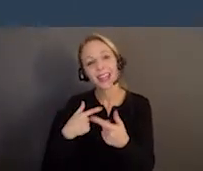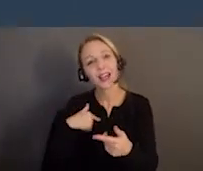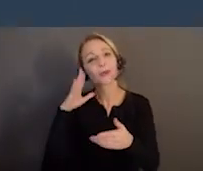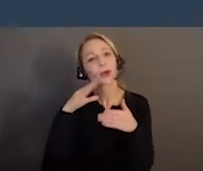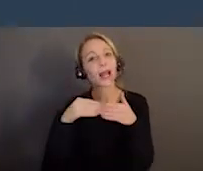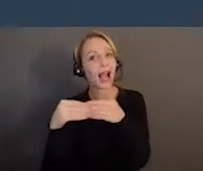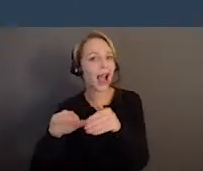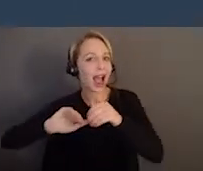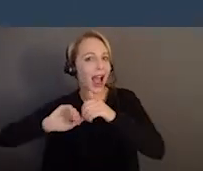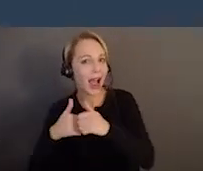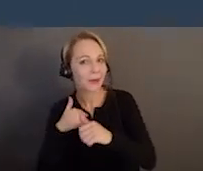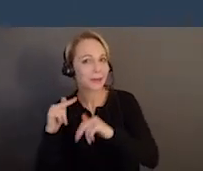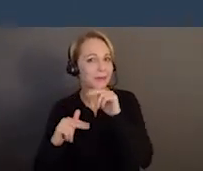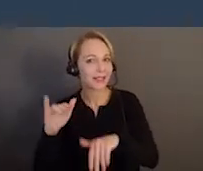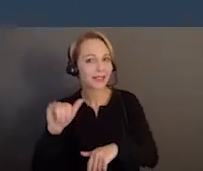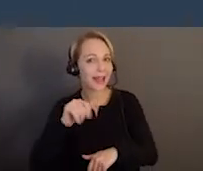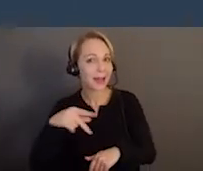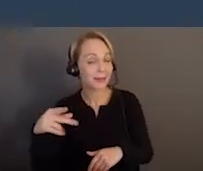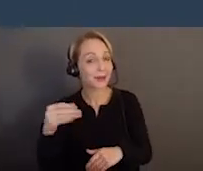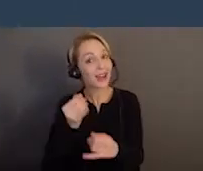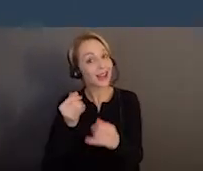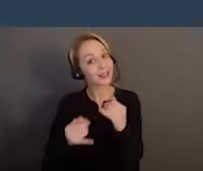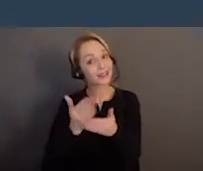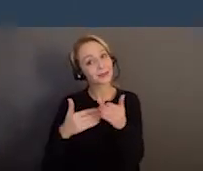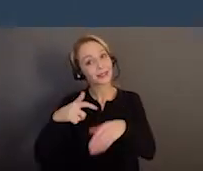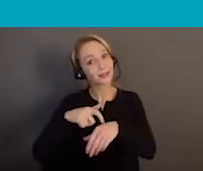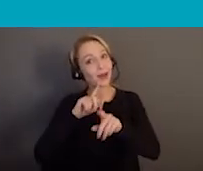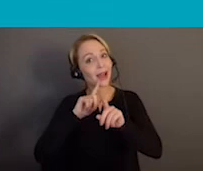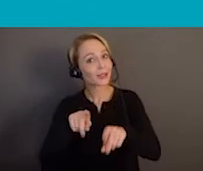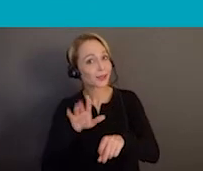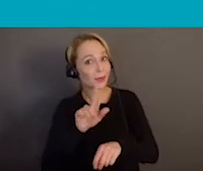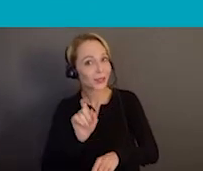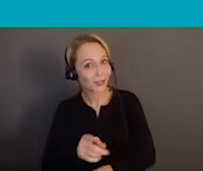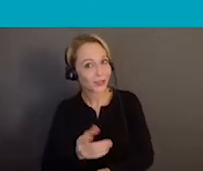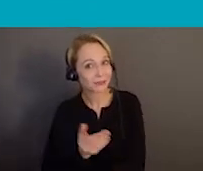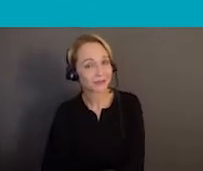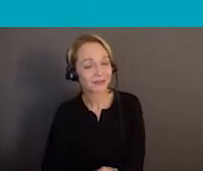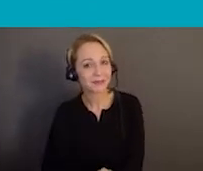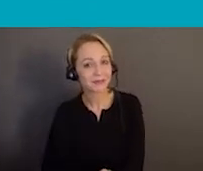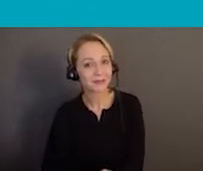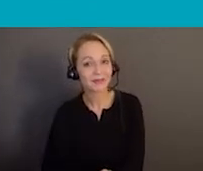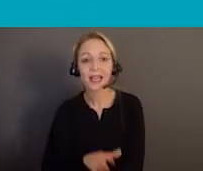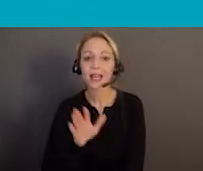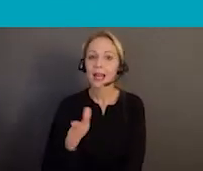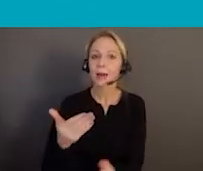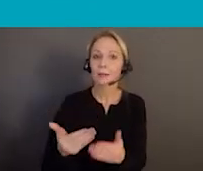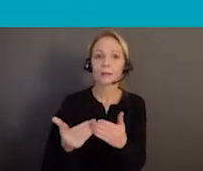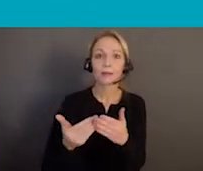AND HOW THE APP WORKS AND GUIDE AND ANSWER QUESTIONS.